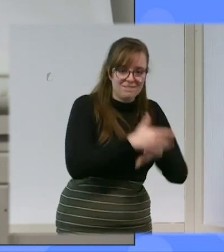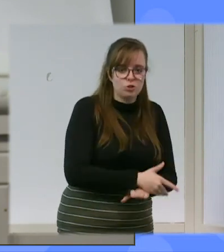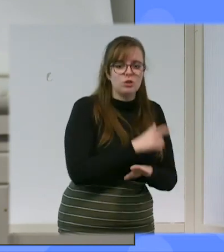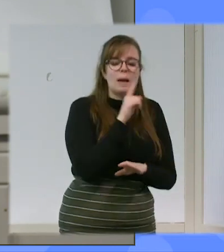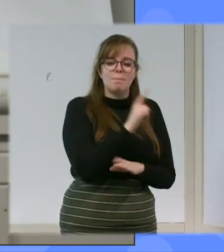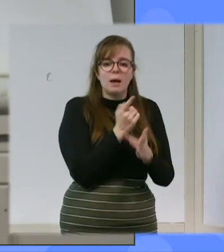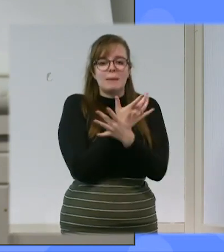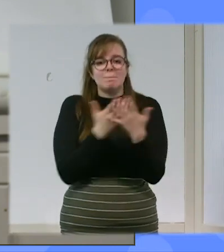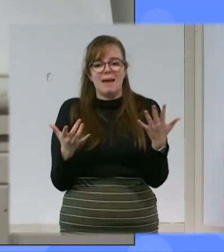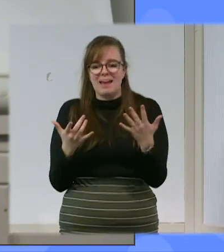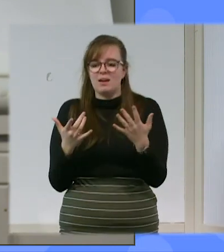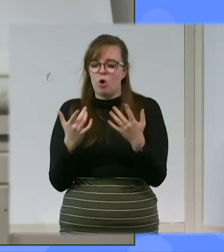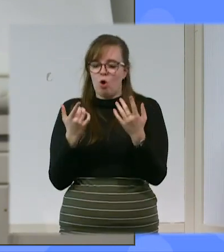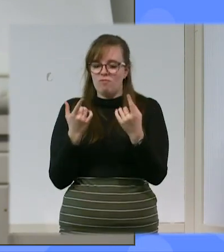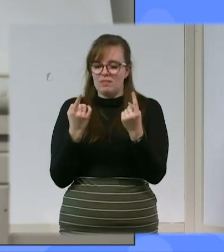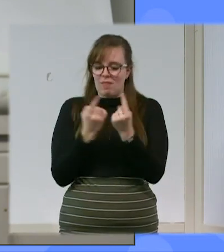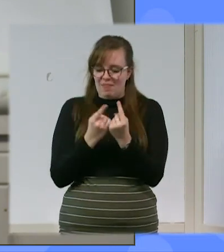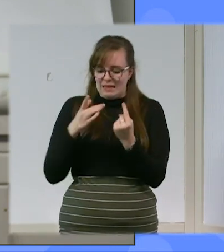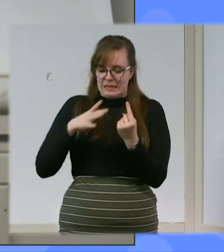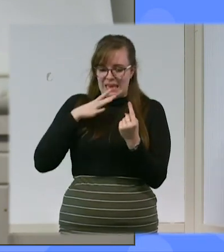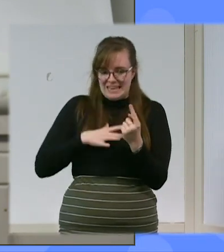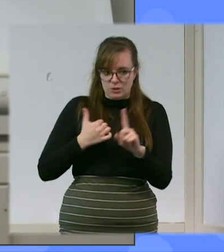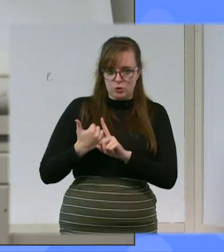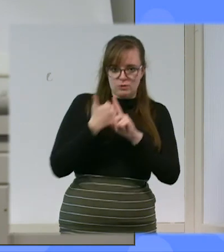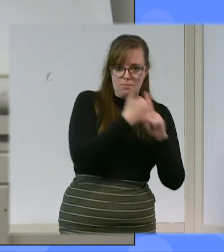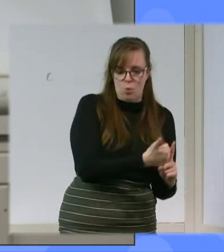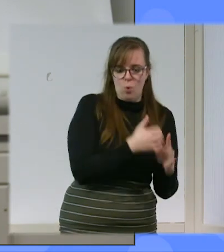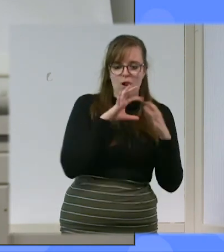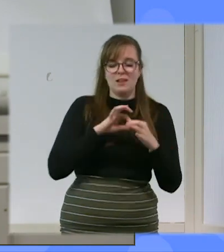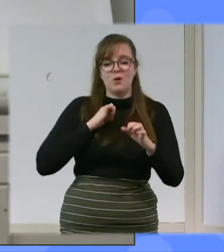levers that it needs around energy and energy policy are reserved so it's a